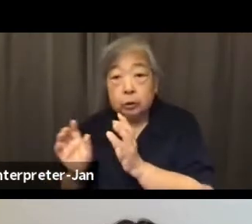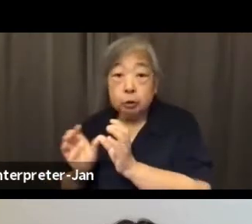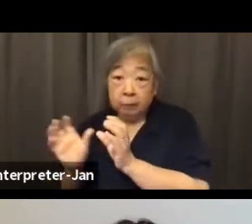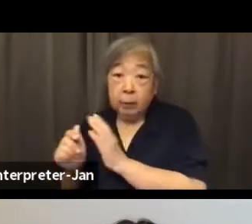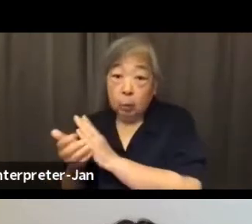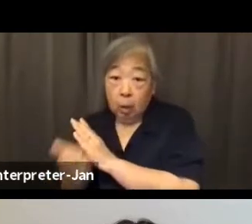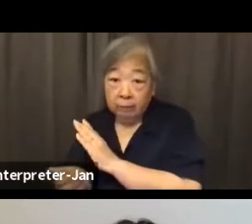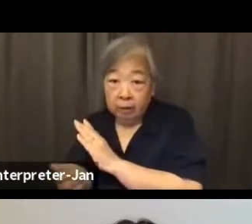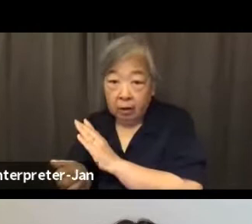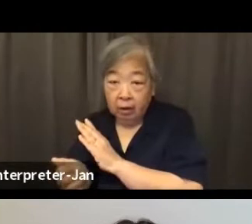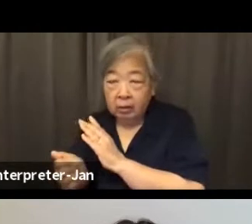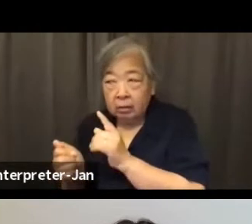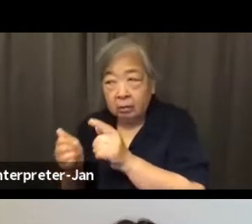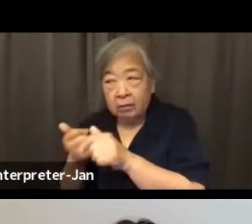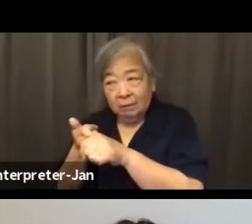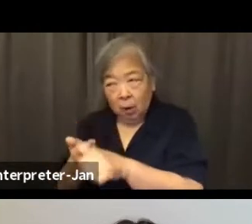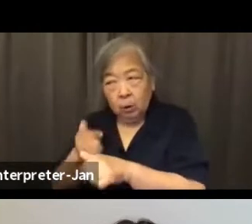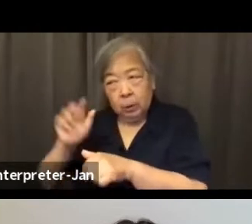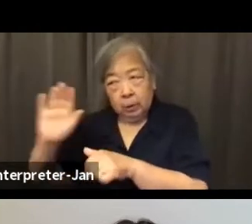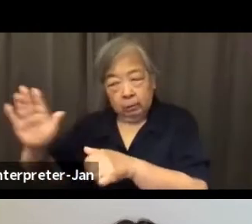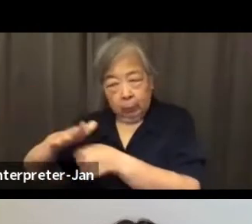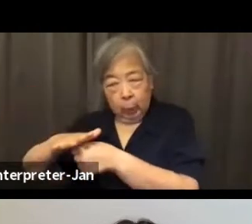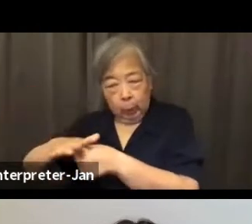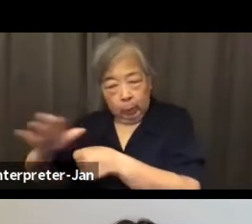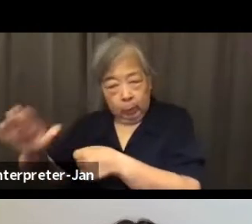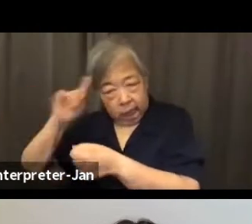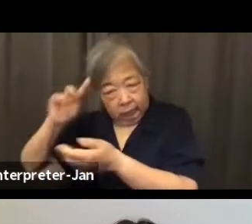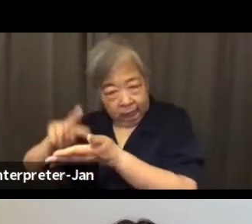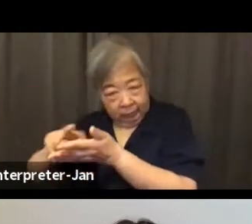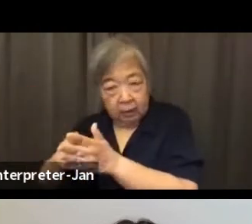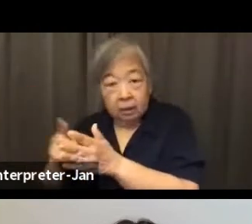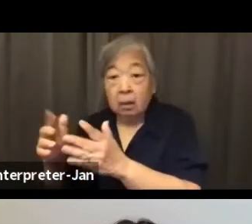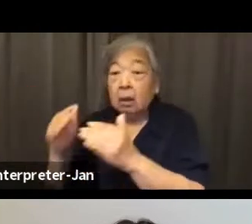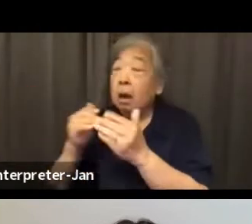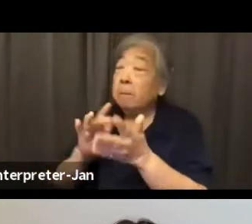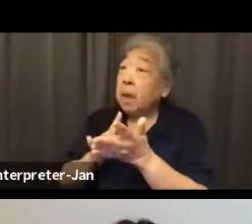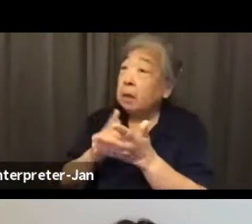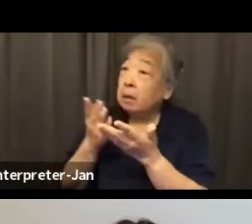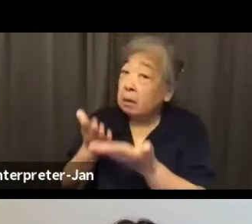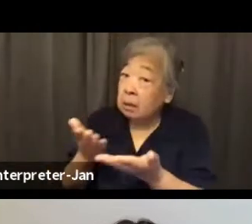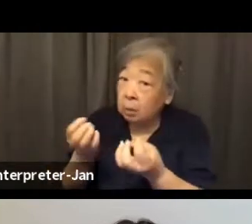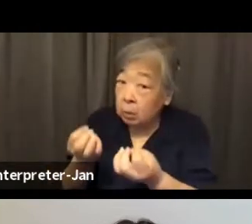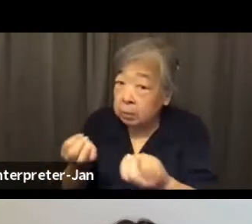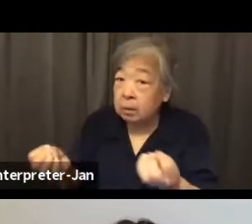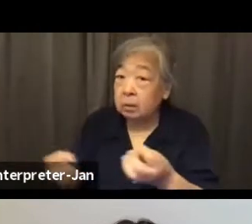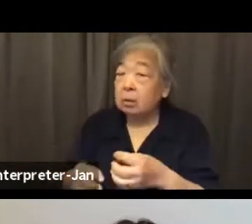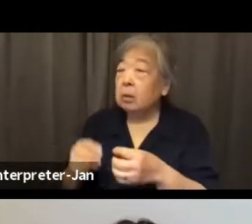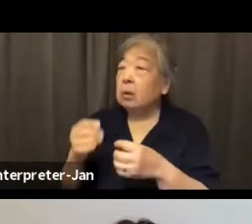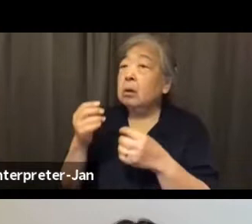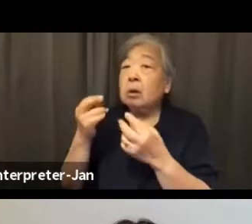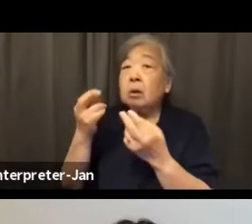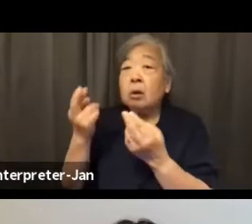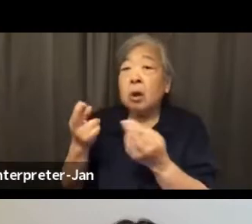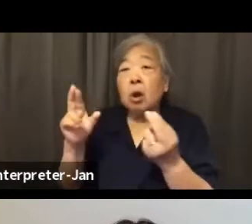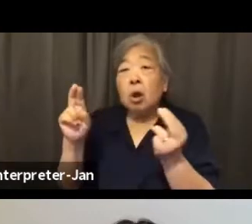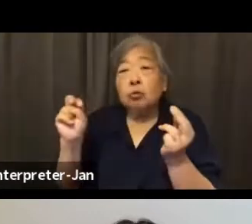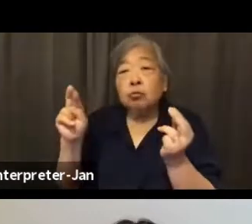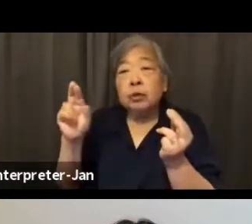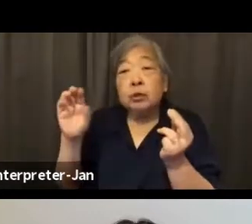local context, medical equipment, and resources for finding host families.